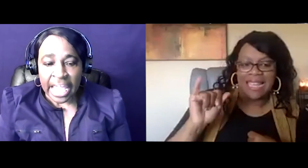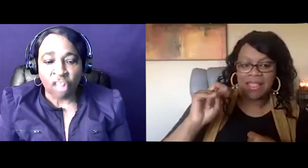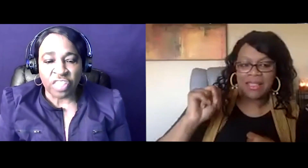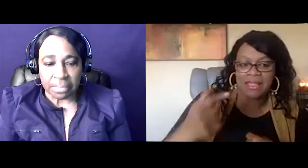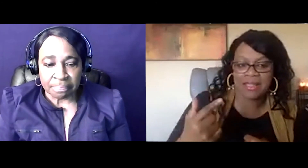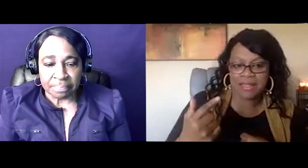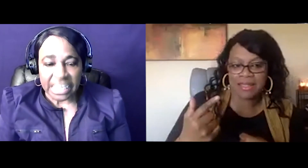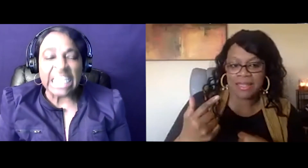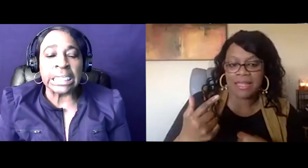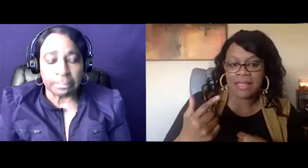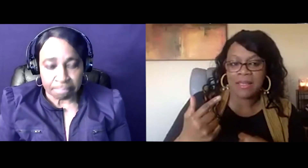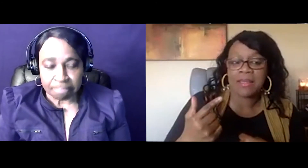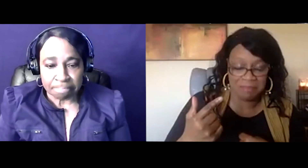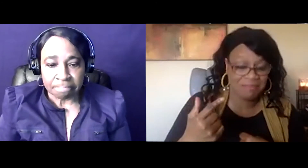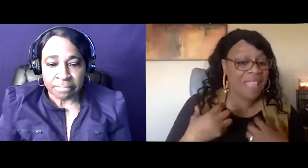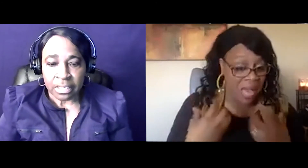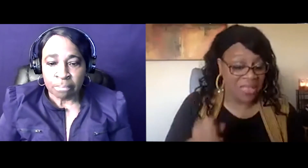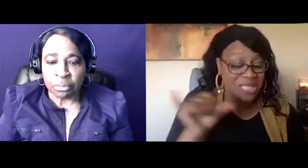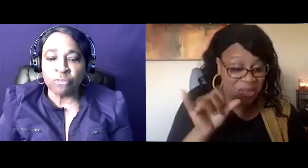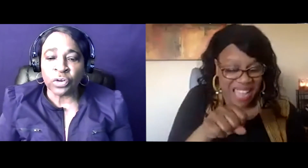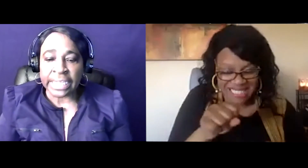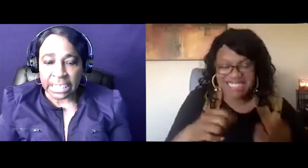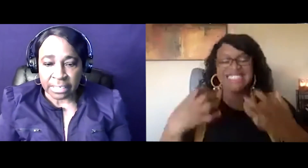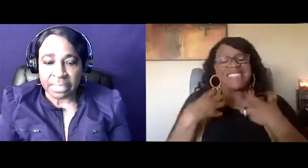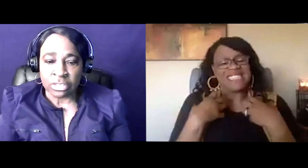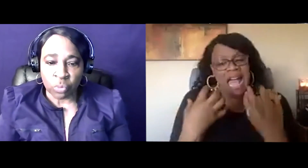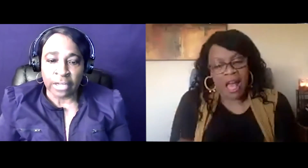Healthy--healing. Beautiful healing as well.